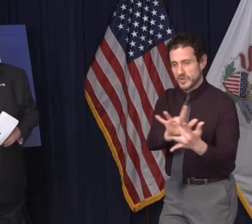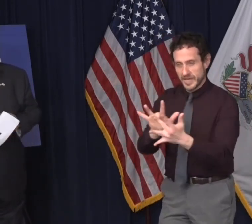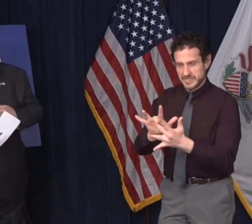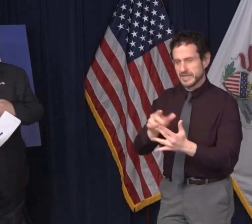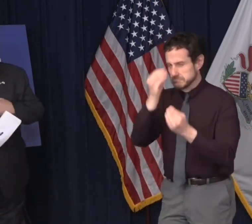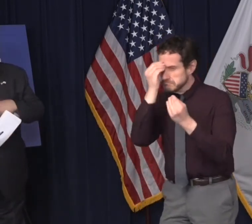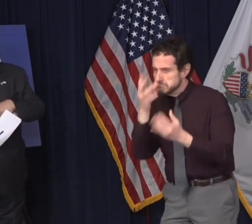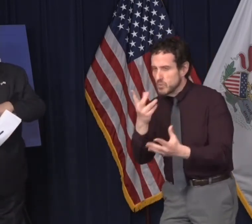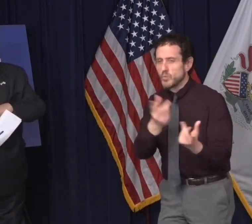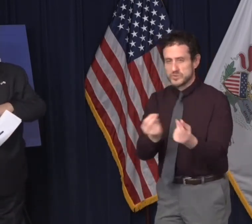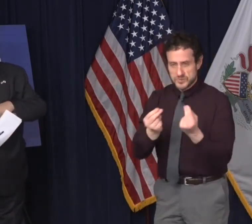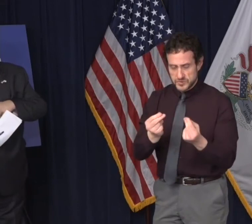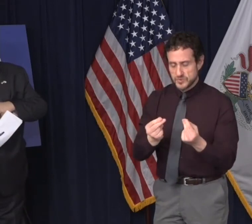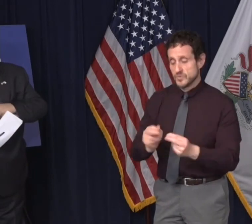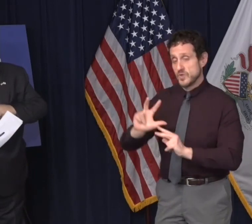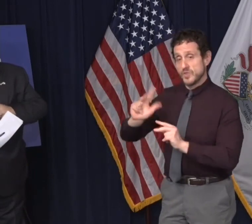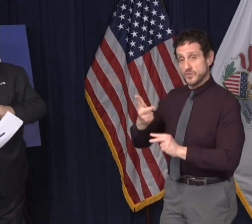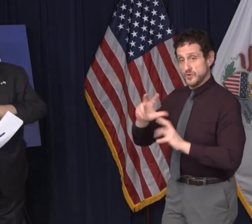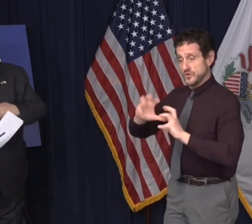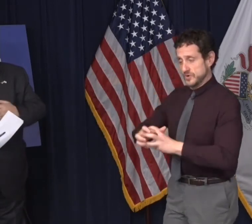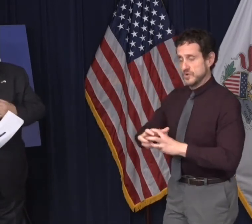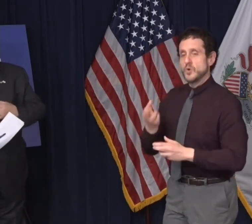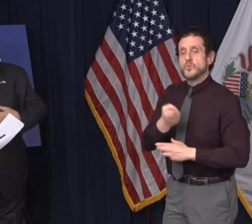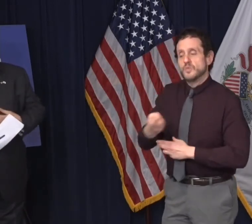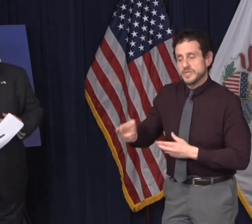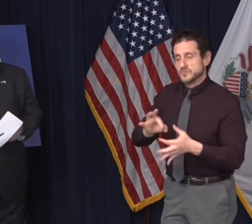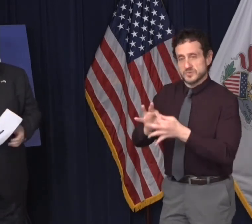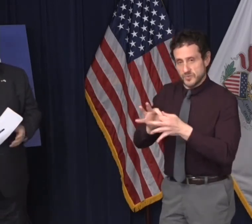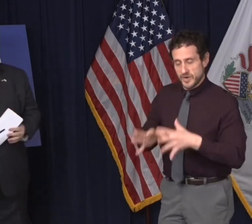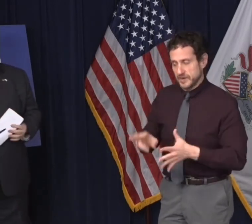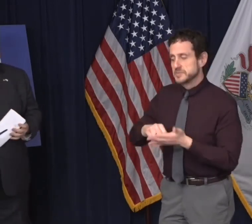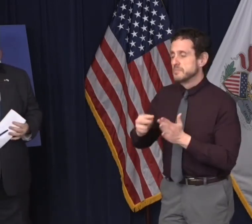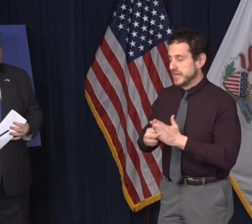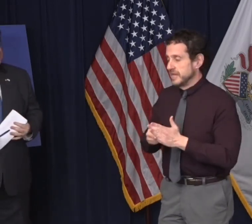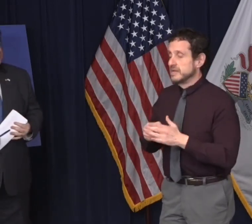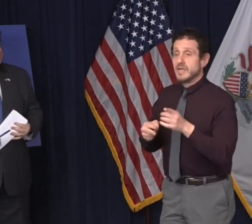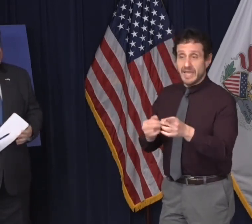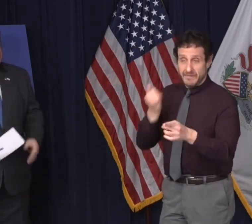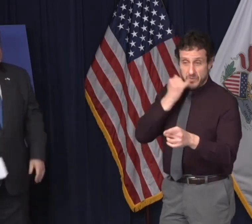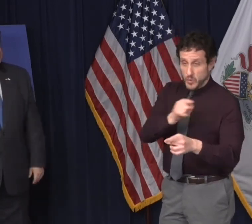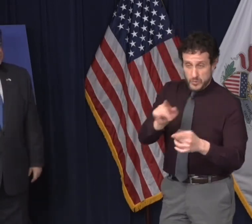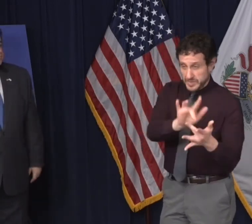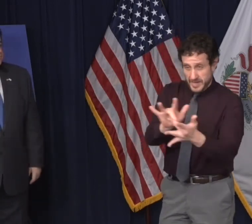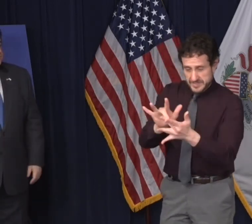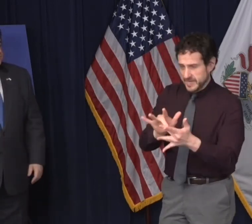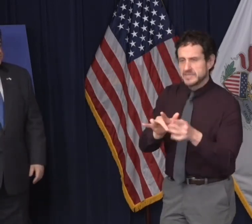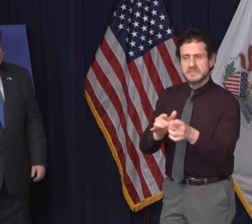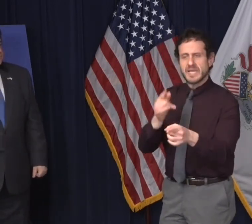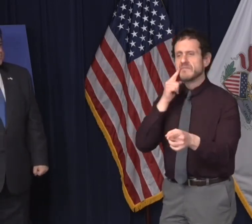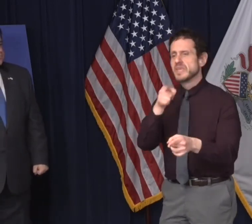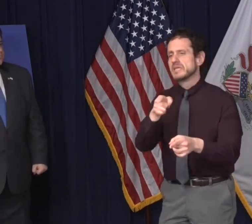A DIAGNOSED CASE AND INSURE ADHERENCE TO PROTOCOL AND FOLLOW-UP AS NECESSARY AND THIRD